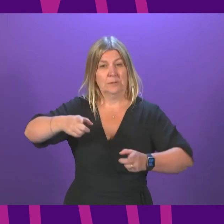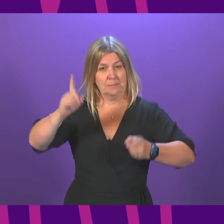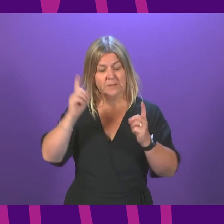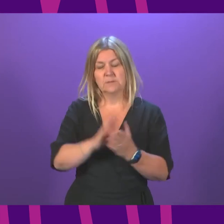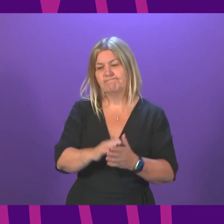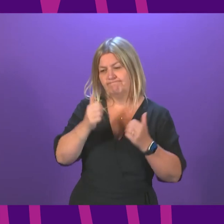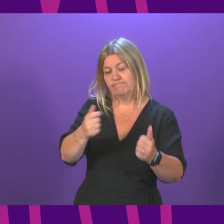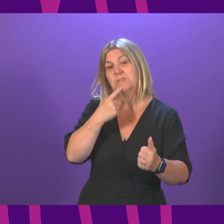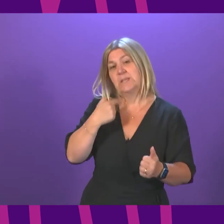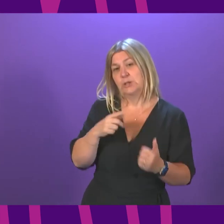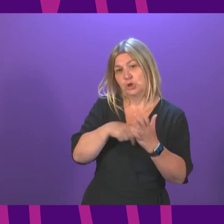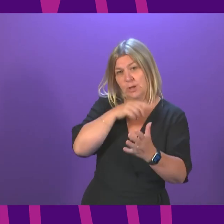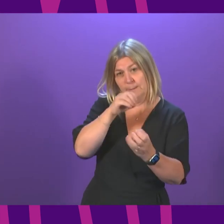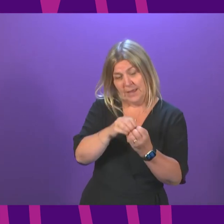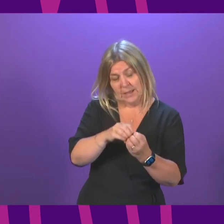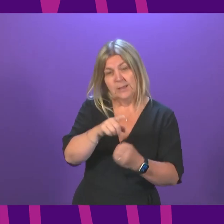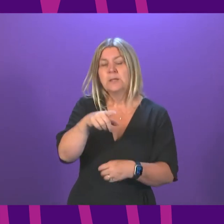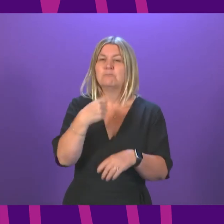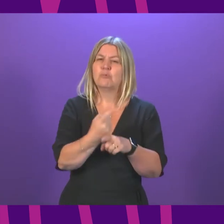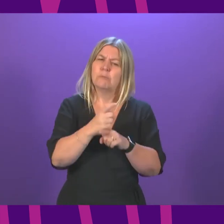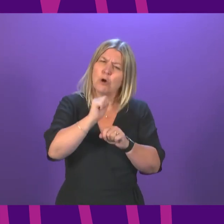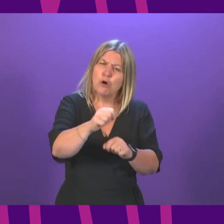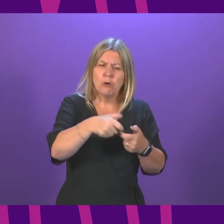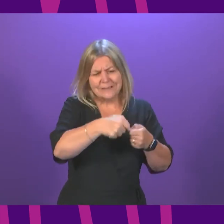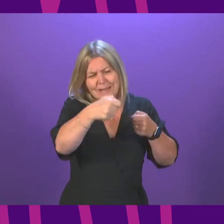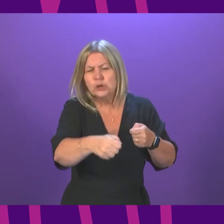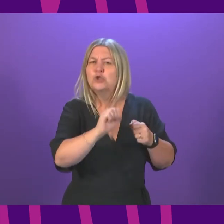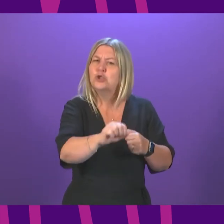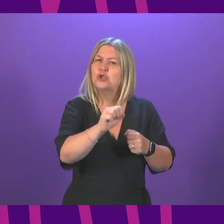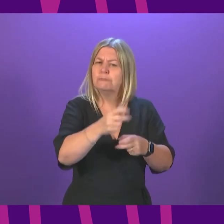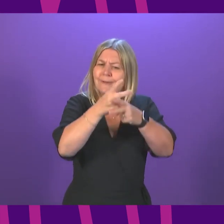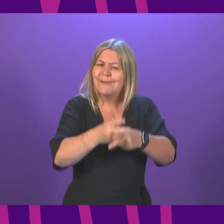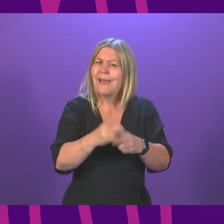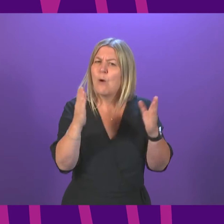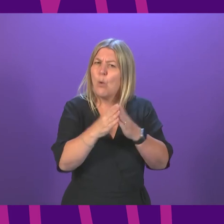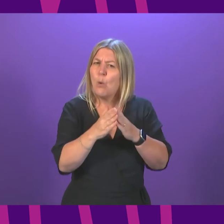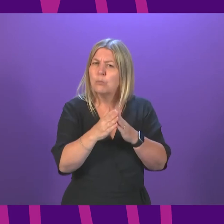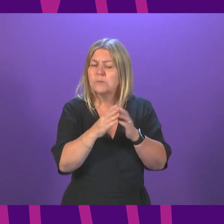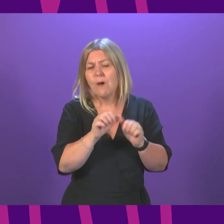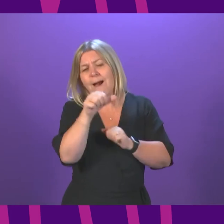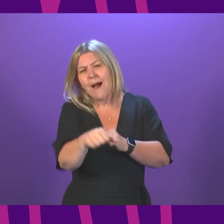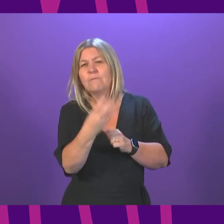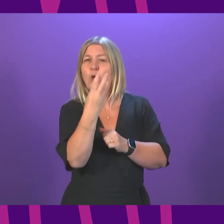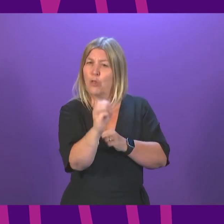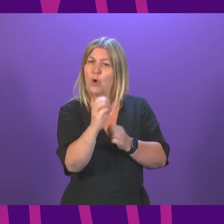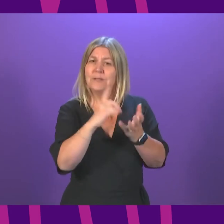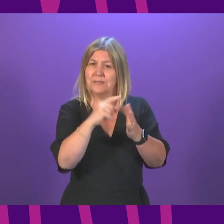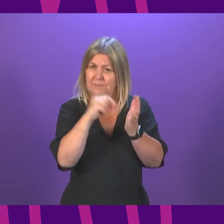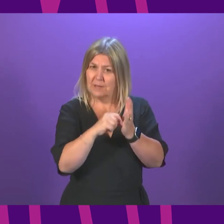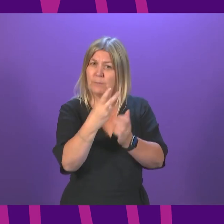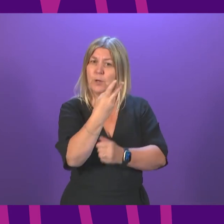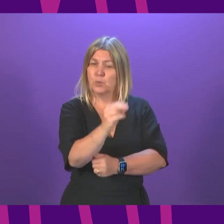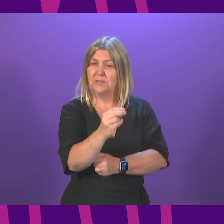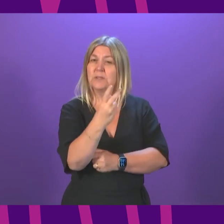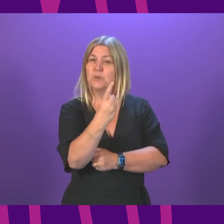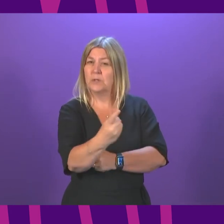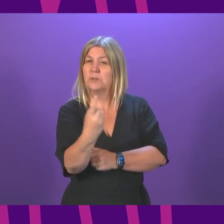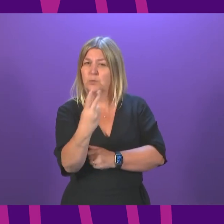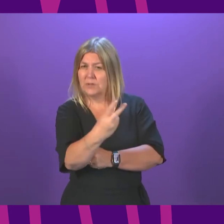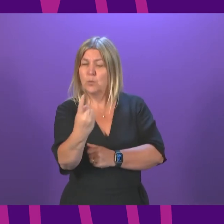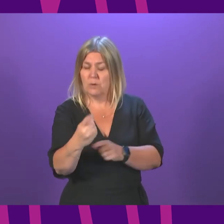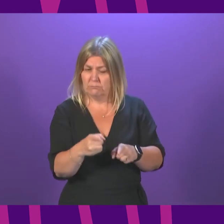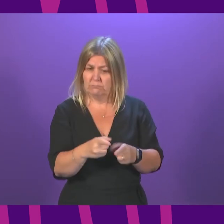period beyond 30 September 2021 the reporting provisions for care homes. I listened to members’